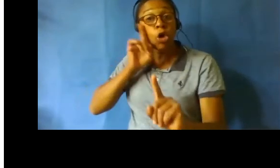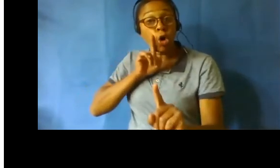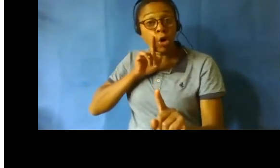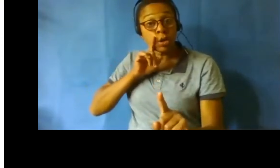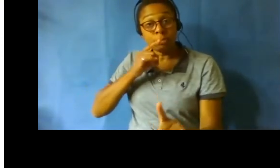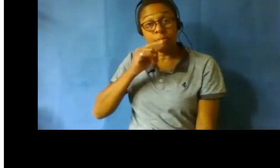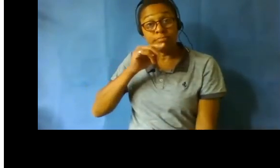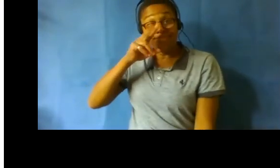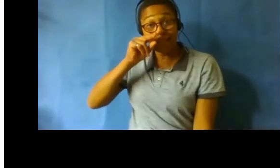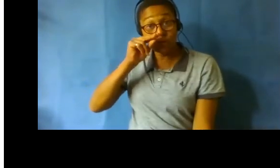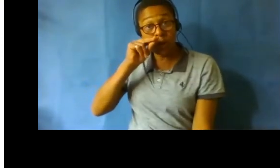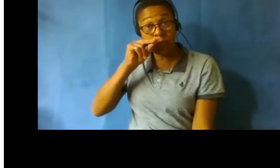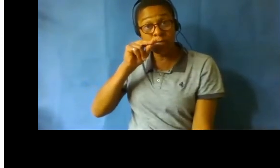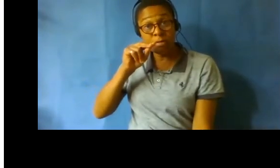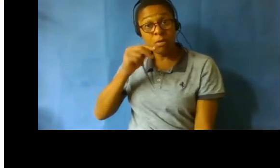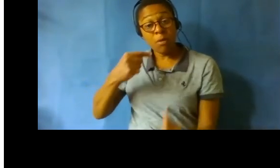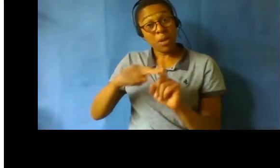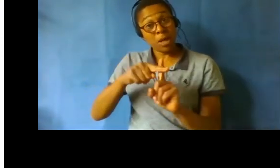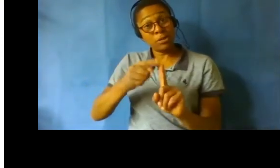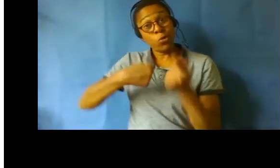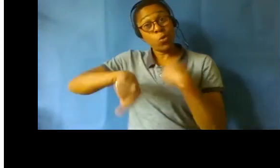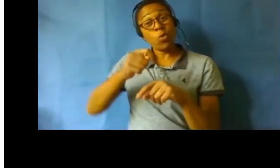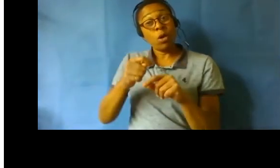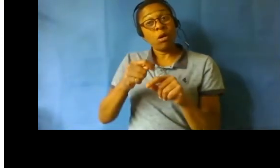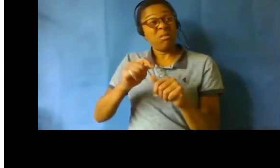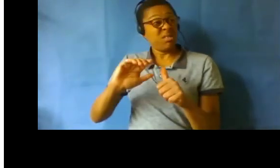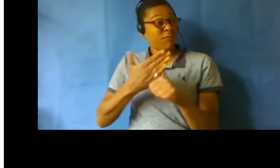generation and being black people with the history of having medical treatments